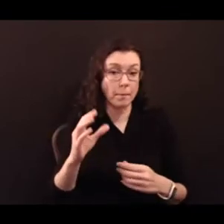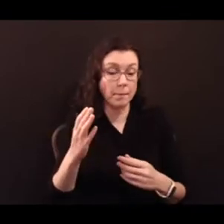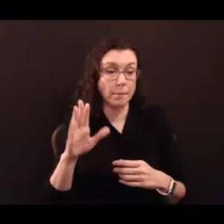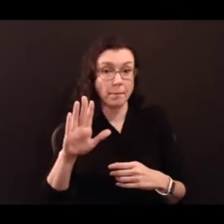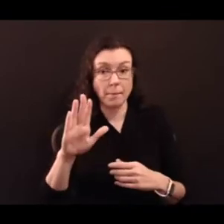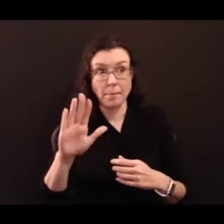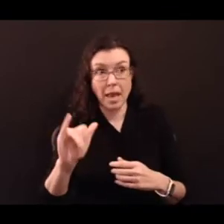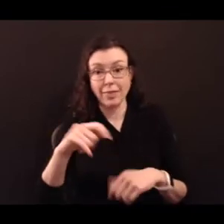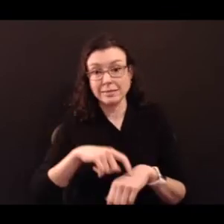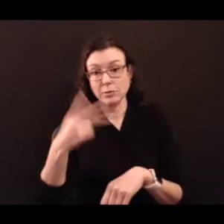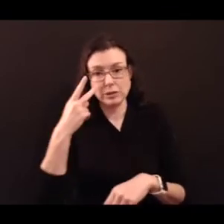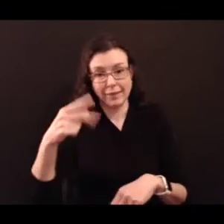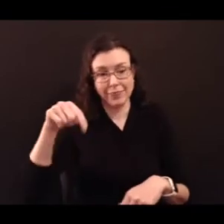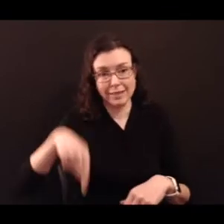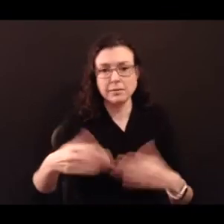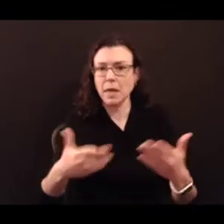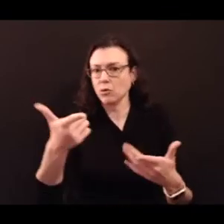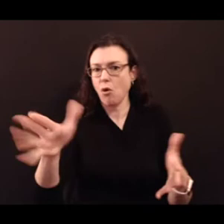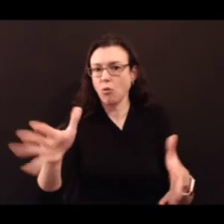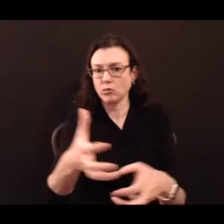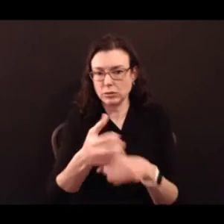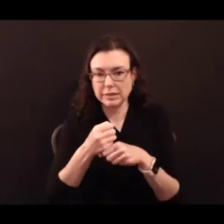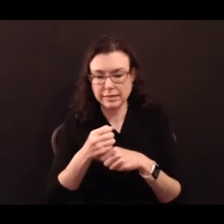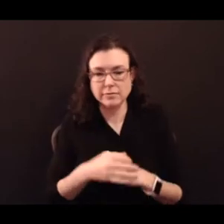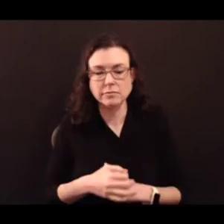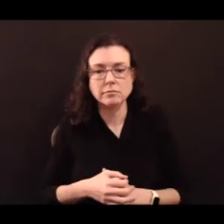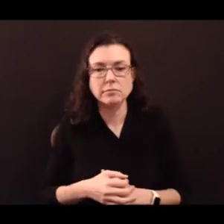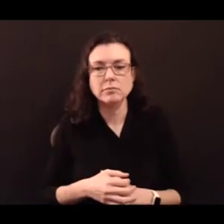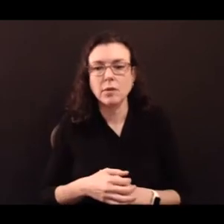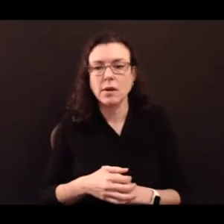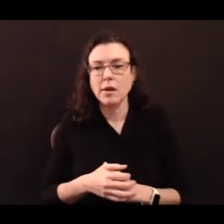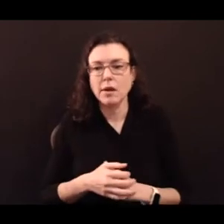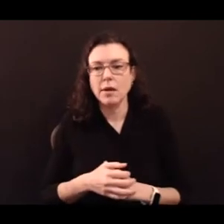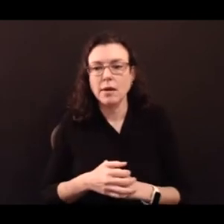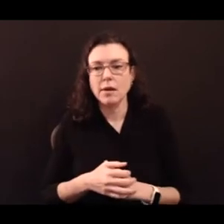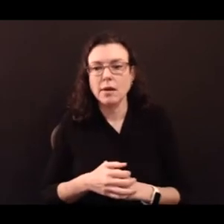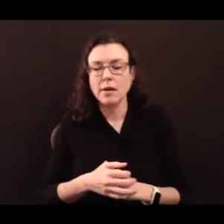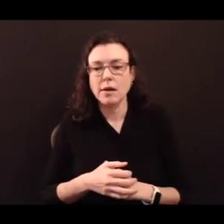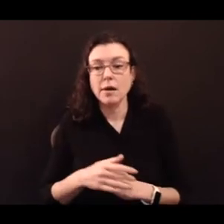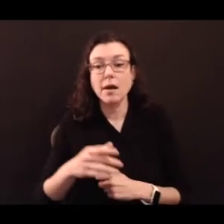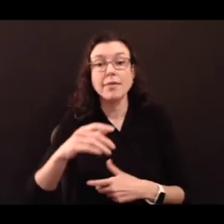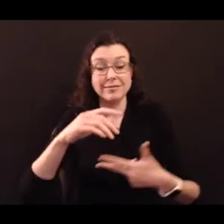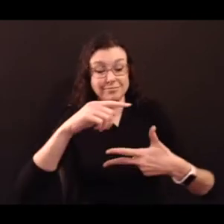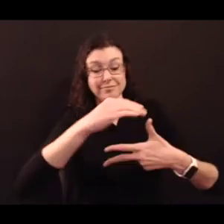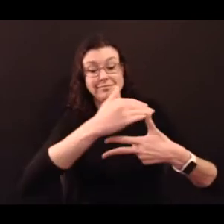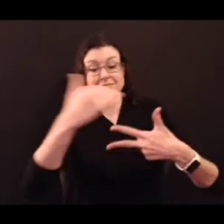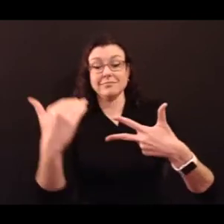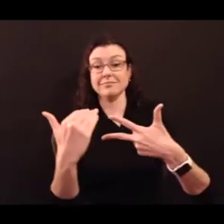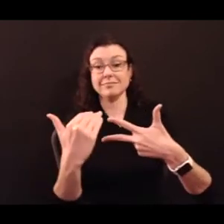so by the time you see this, you may have already received the finalized survey. The